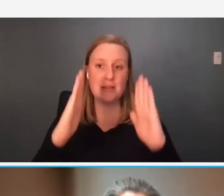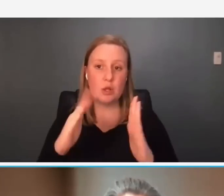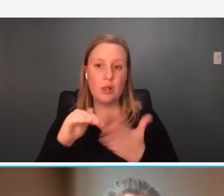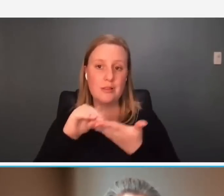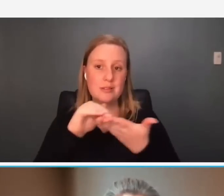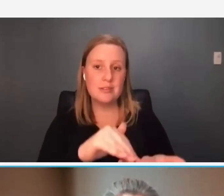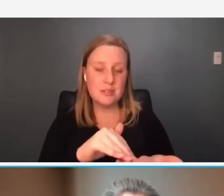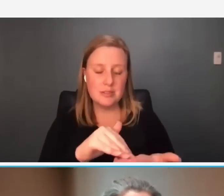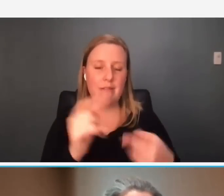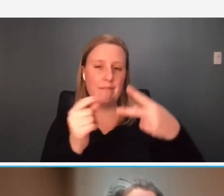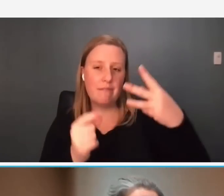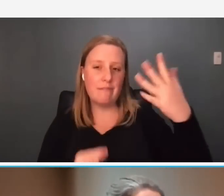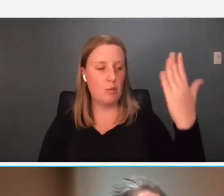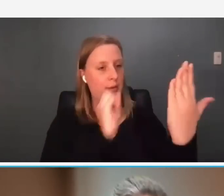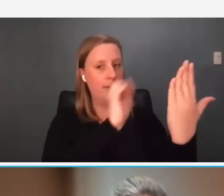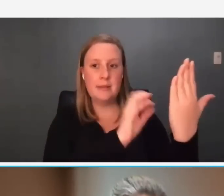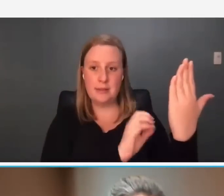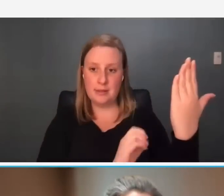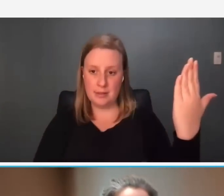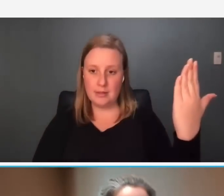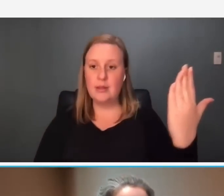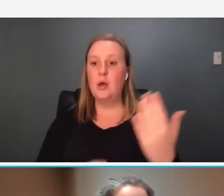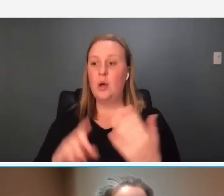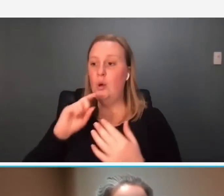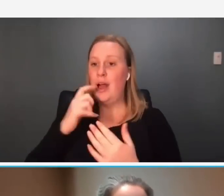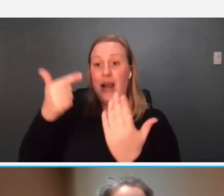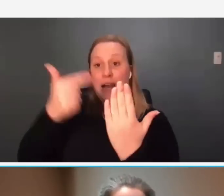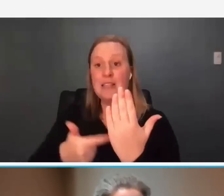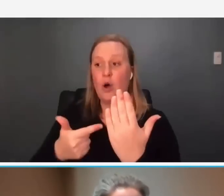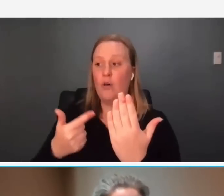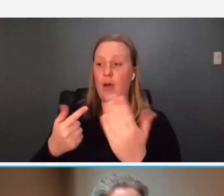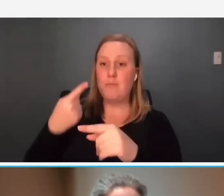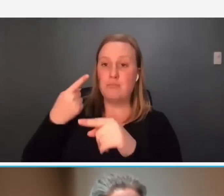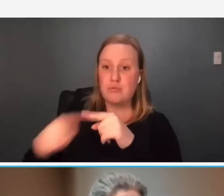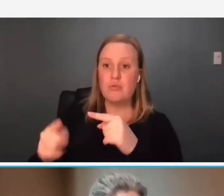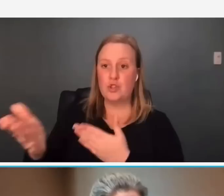Services would be selected from an approved services list and clients would have some limited ability to